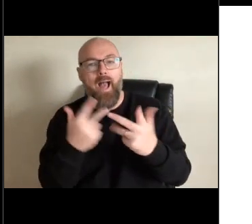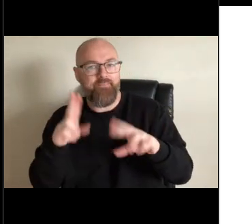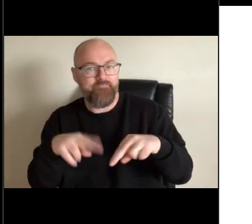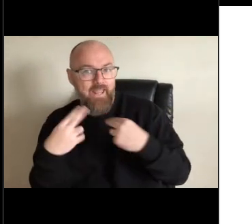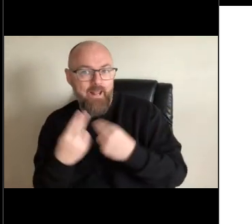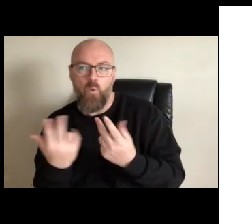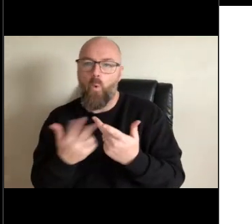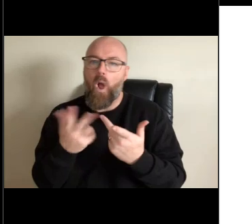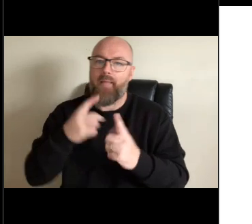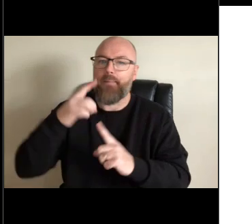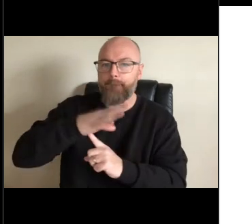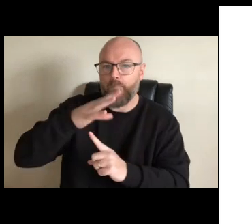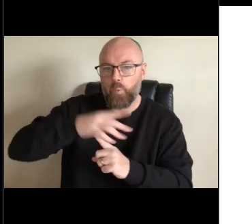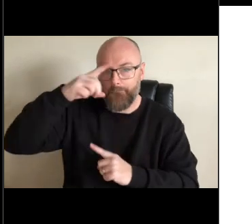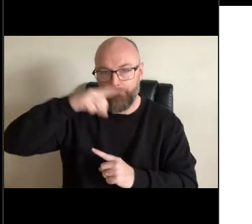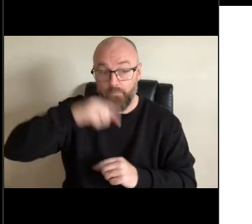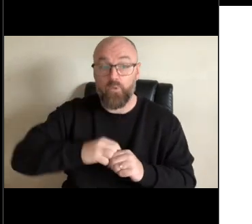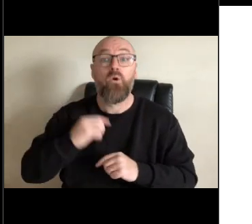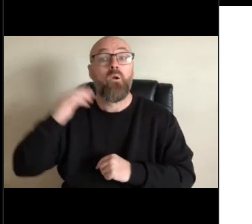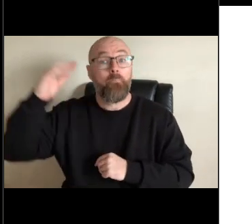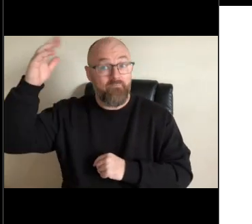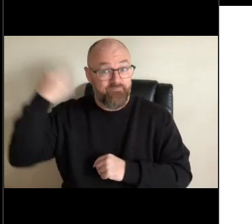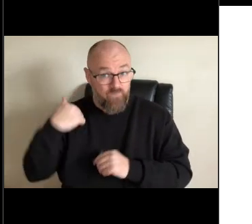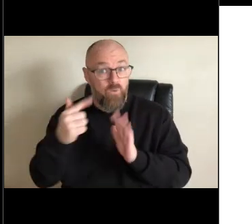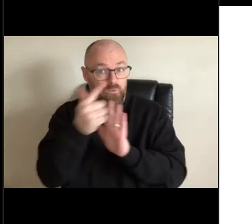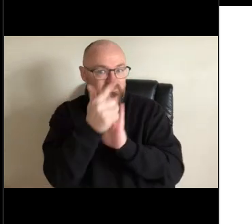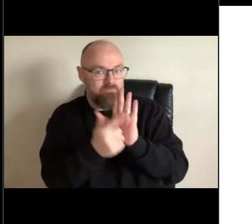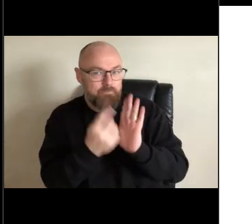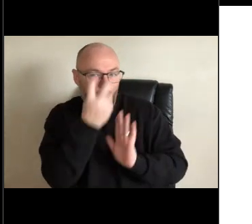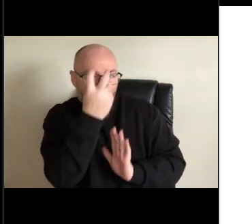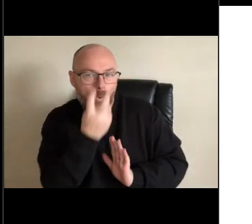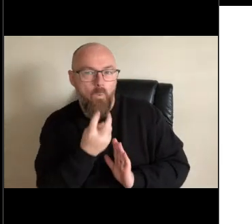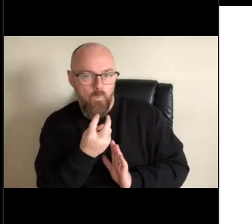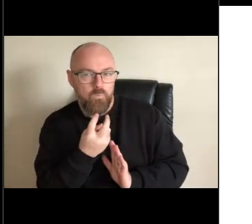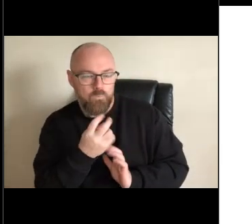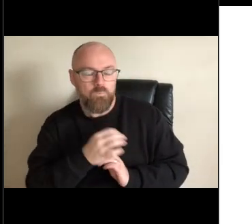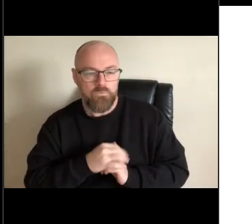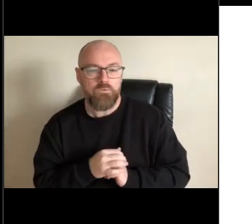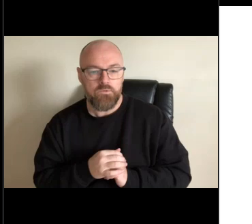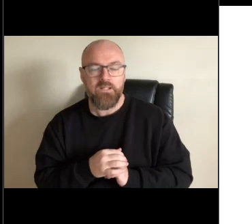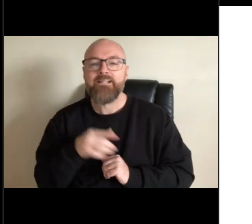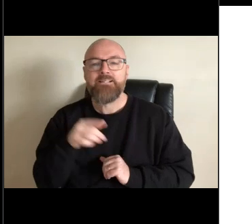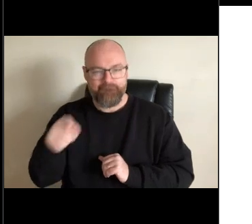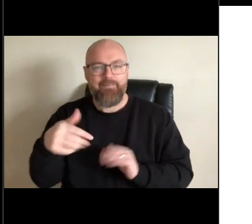that were in the old Act um similar to parental responsibility have been removed so there are